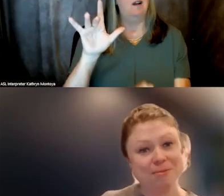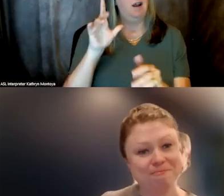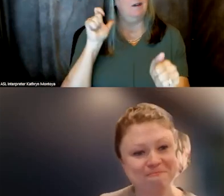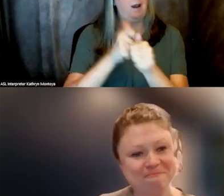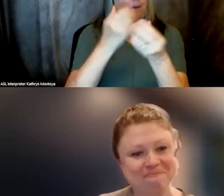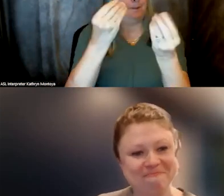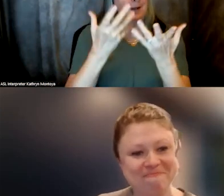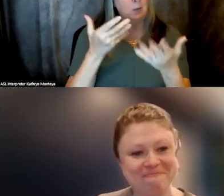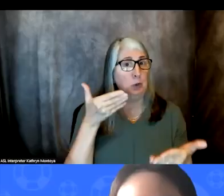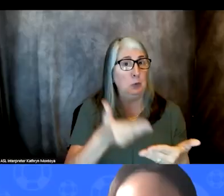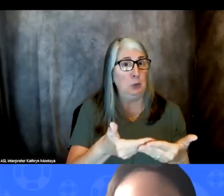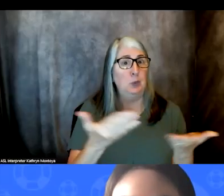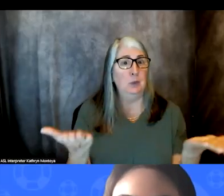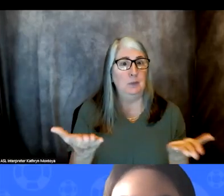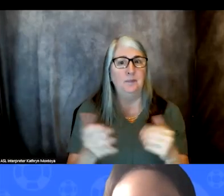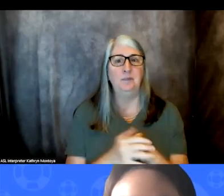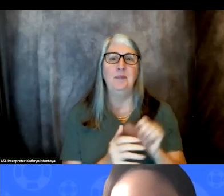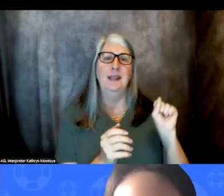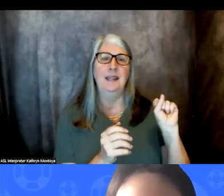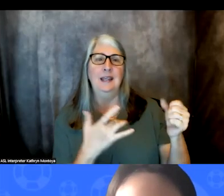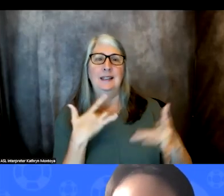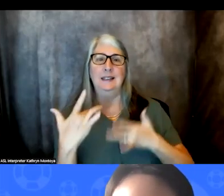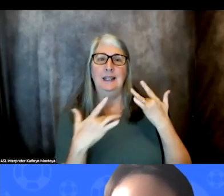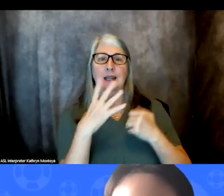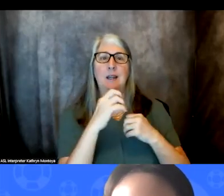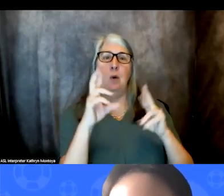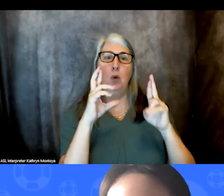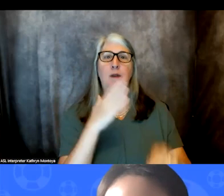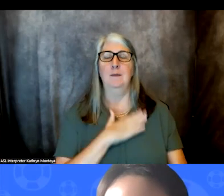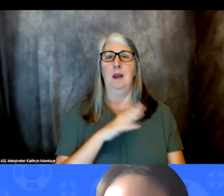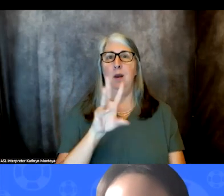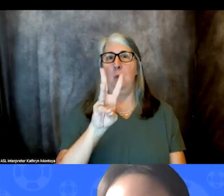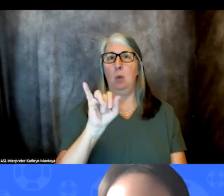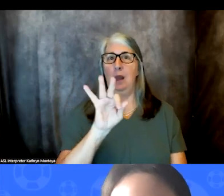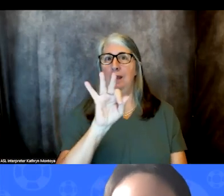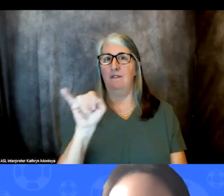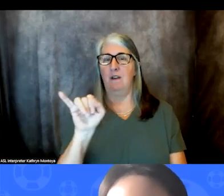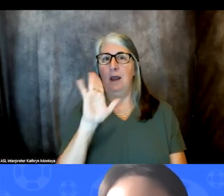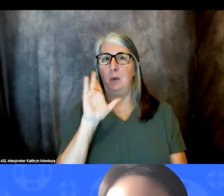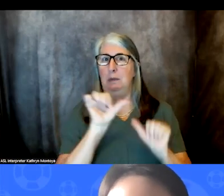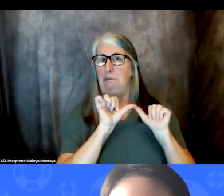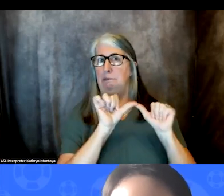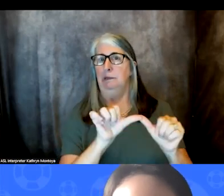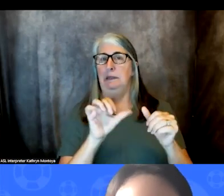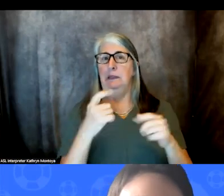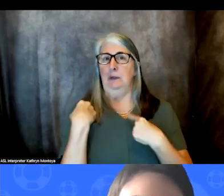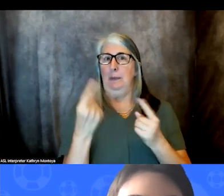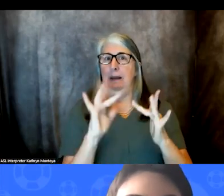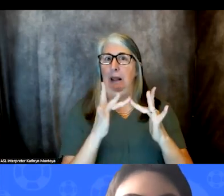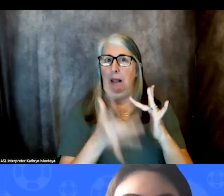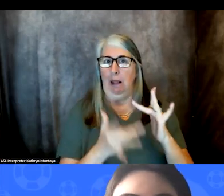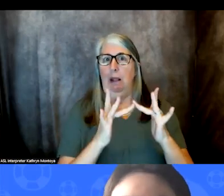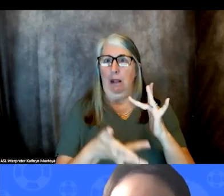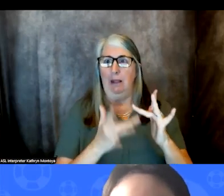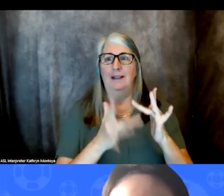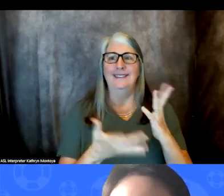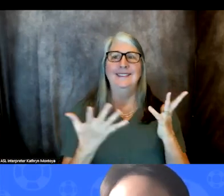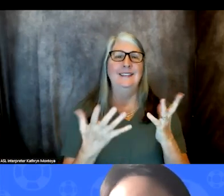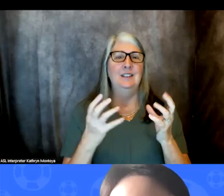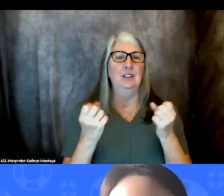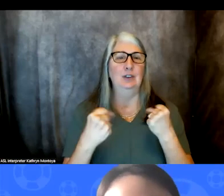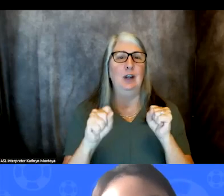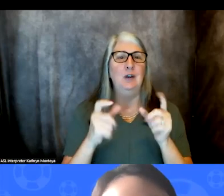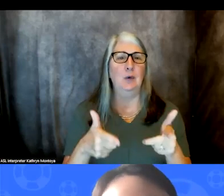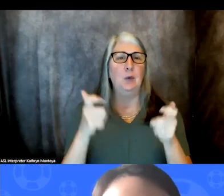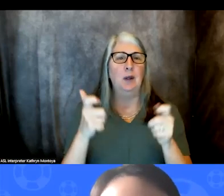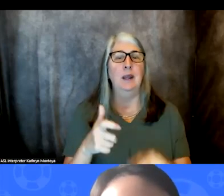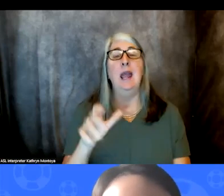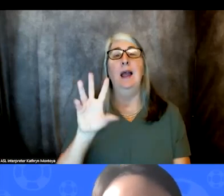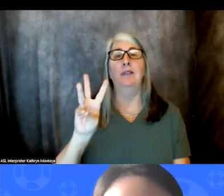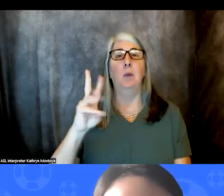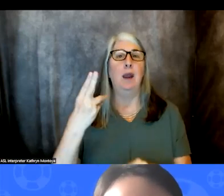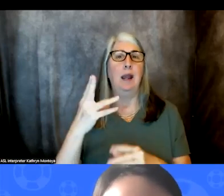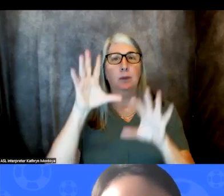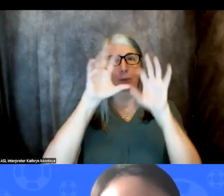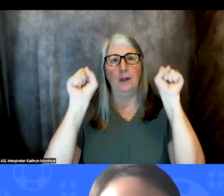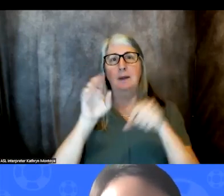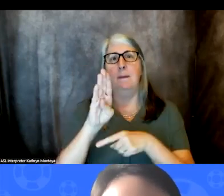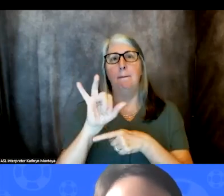YES. HOPEFULLY MY WIFI STAYS. BIDEN WILL BE GIVING HIS ADDRESS ON THURSDAY.